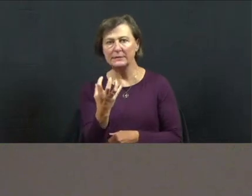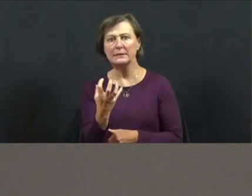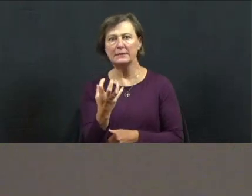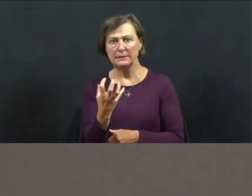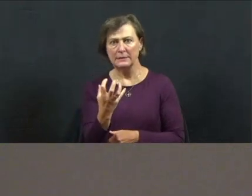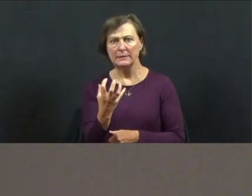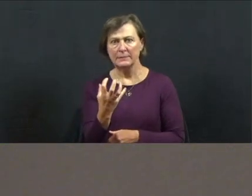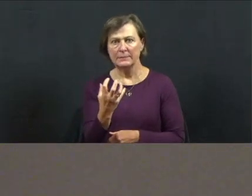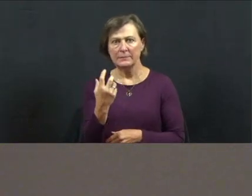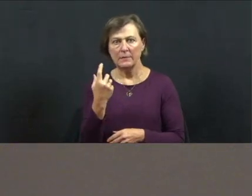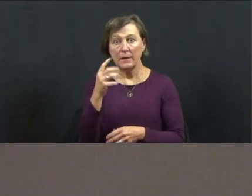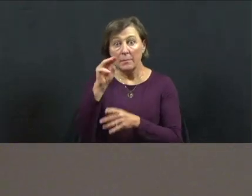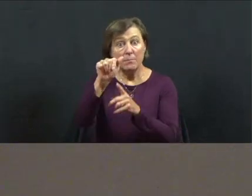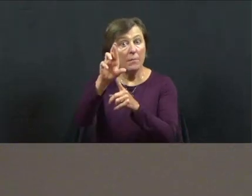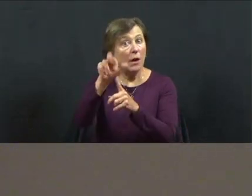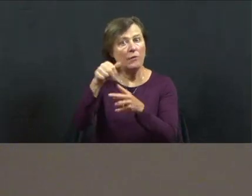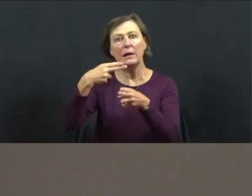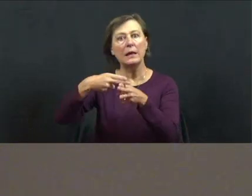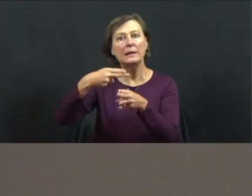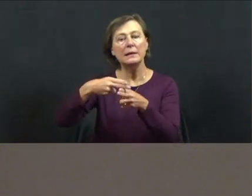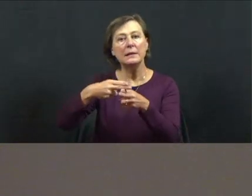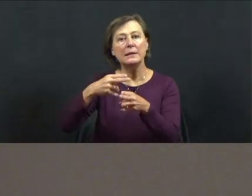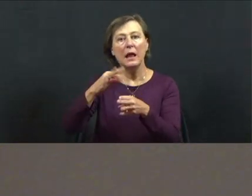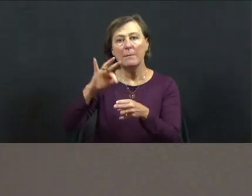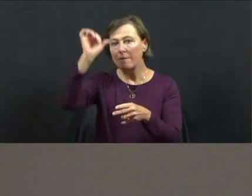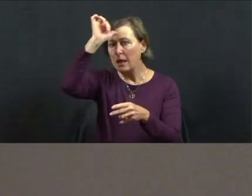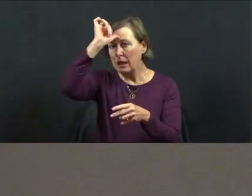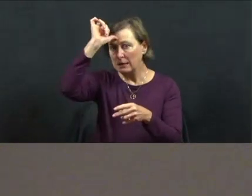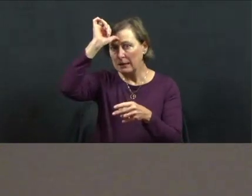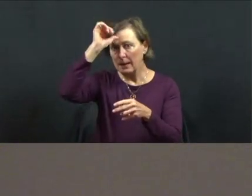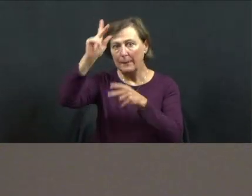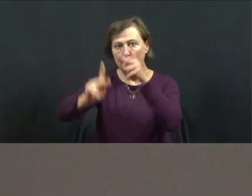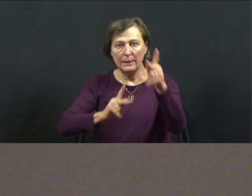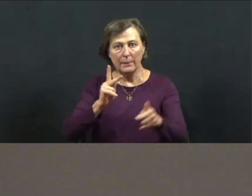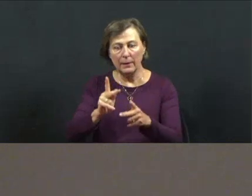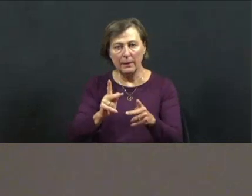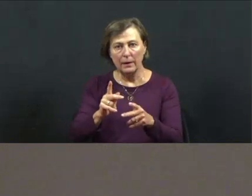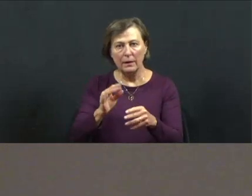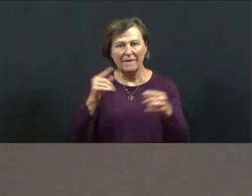For Mara is the name the Indian people gave to the evil forces that disturb our